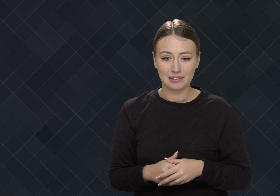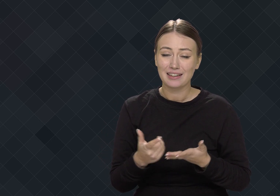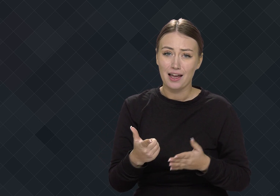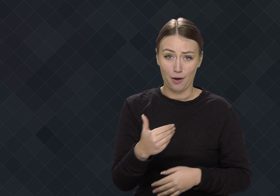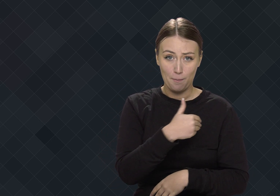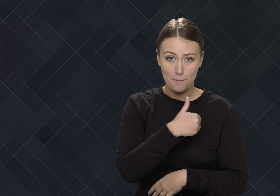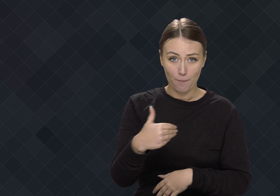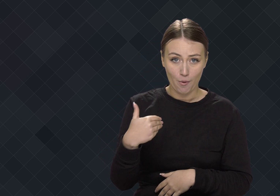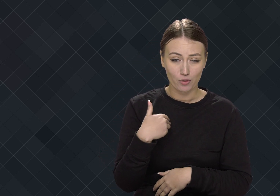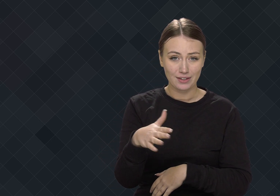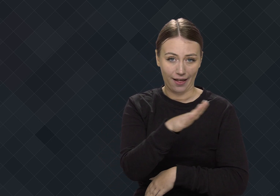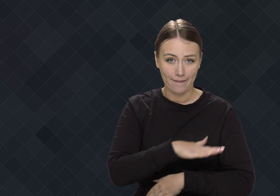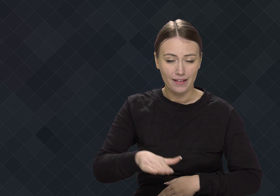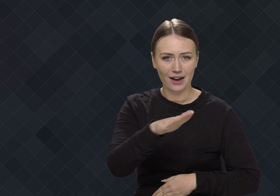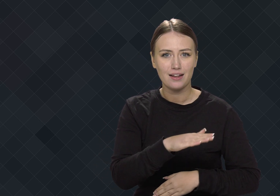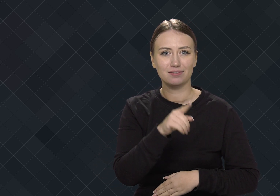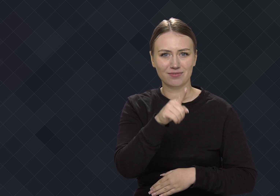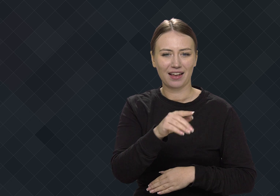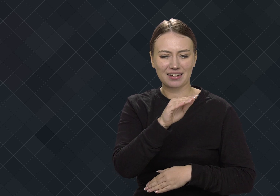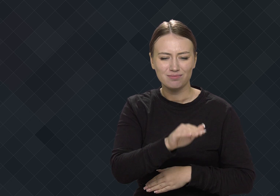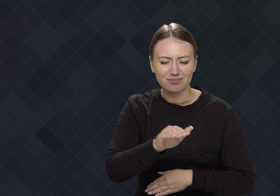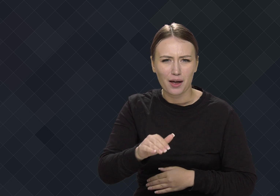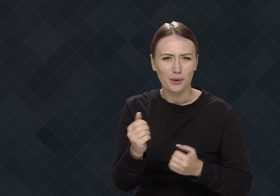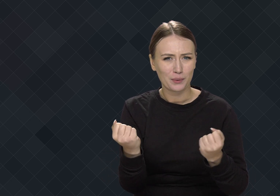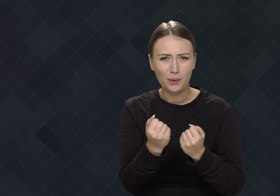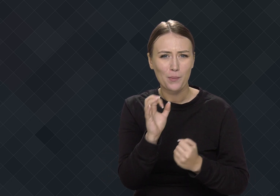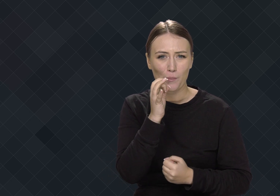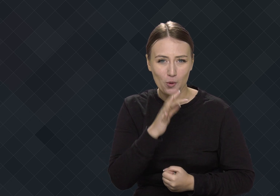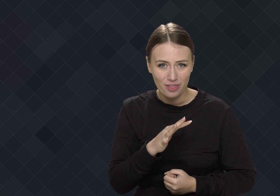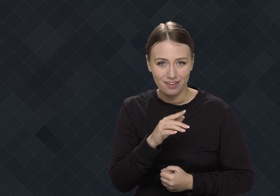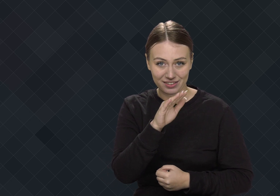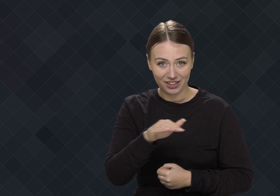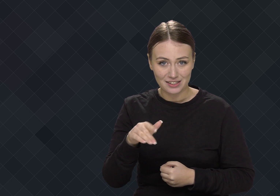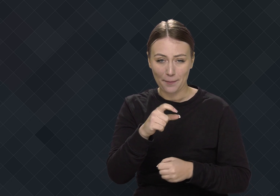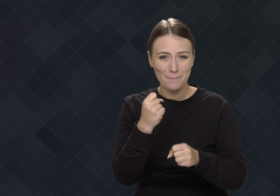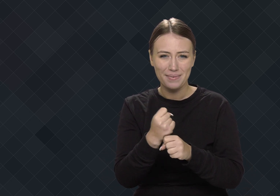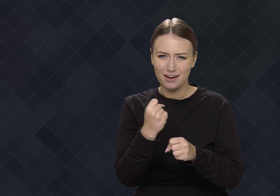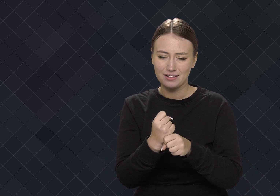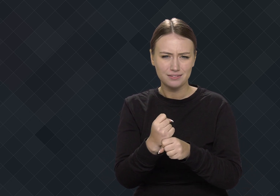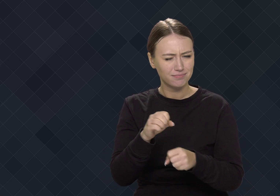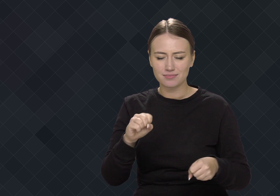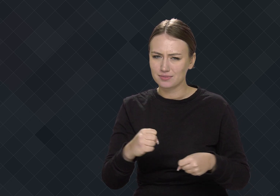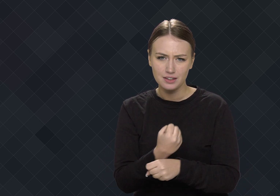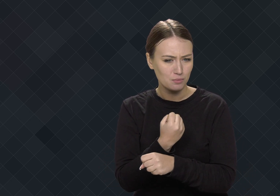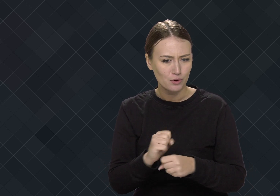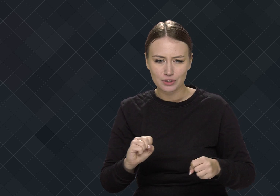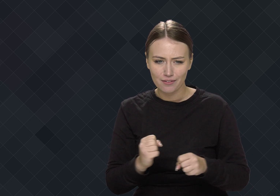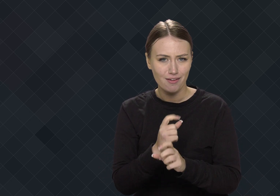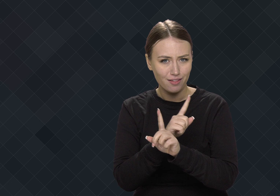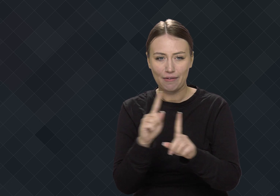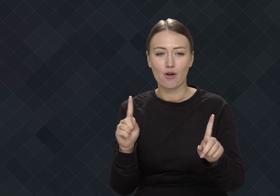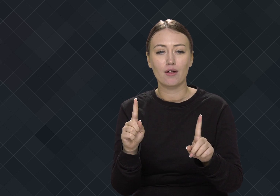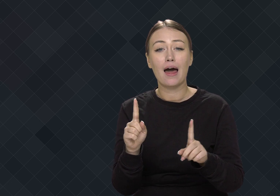In Poland, such young children cannot work.